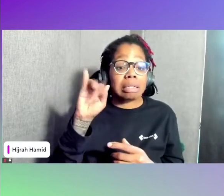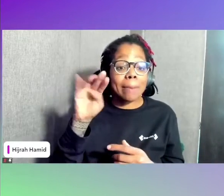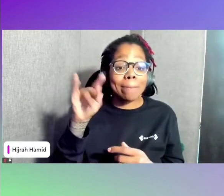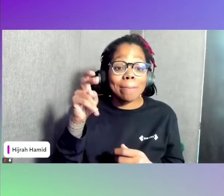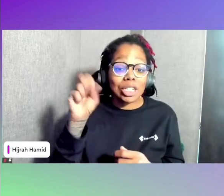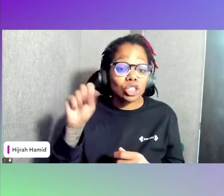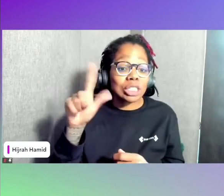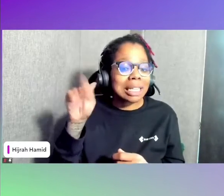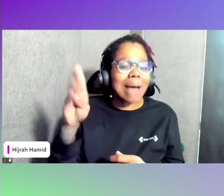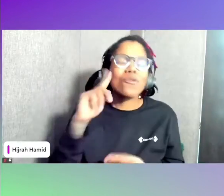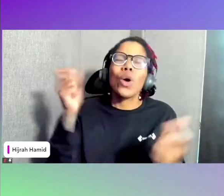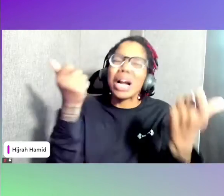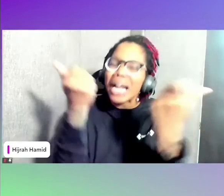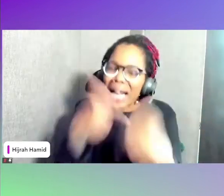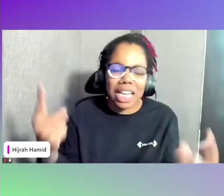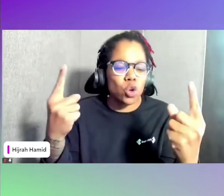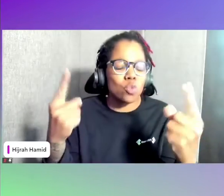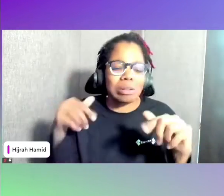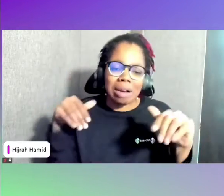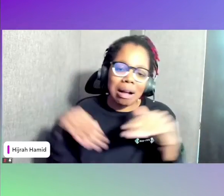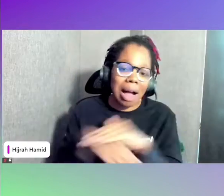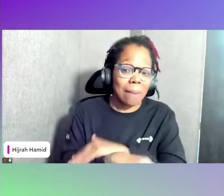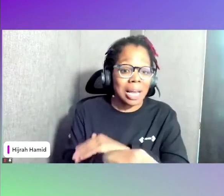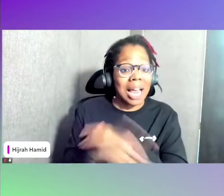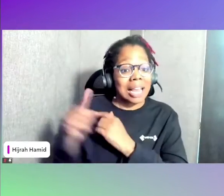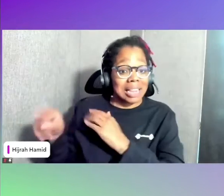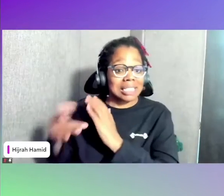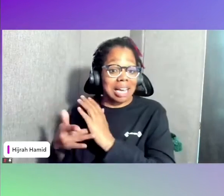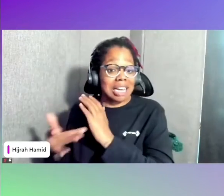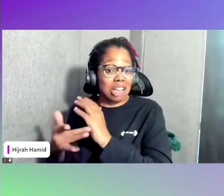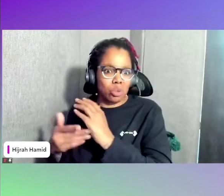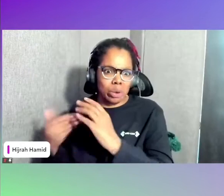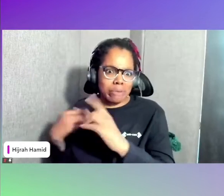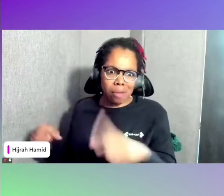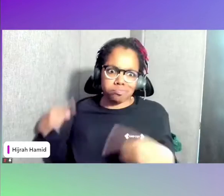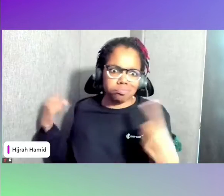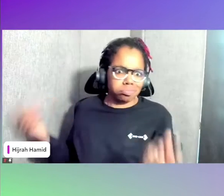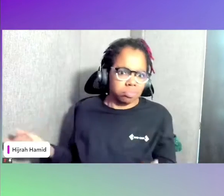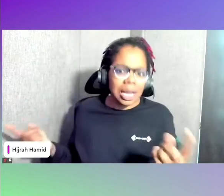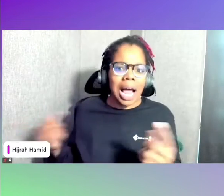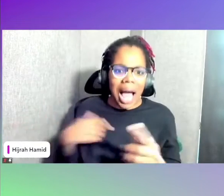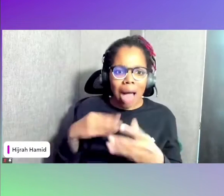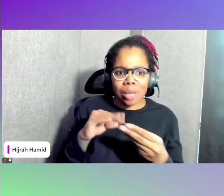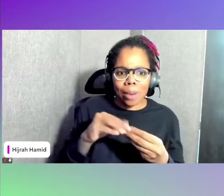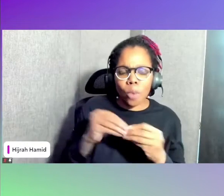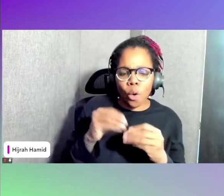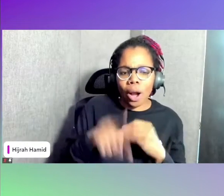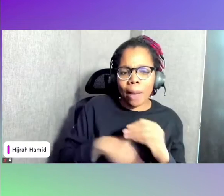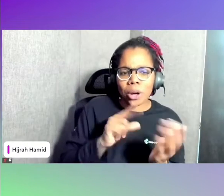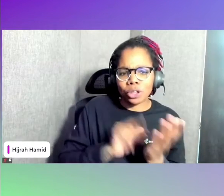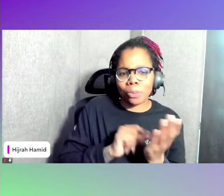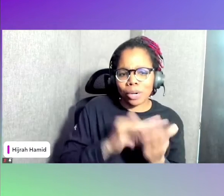like before they make that big commitment. And so the dimensions lab is a place where anyone can come in, use